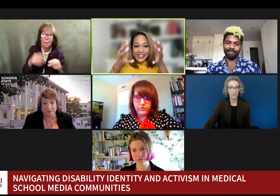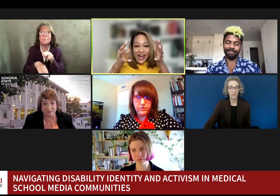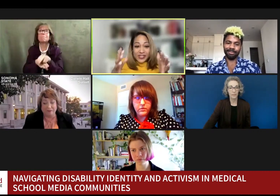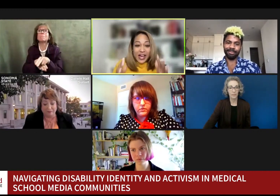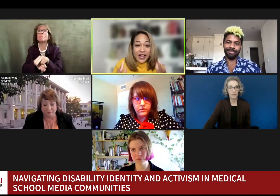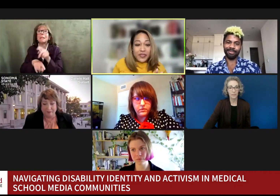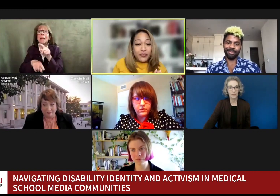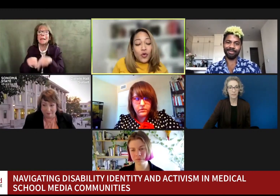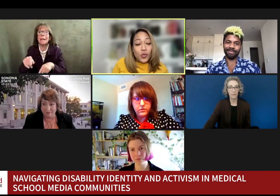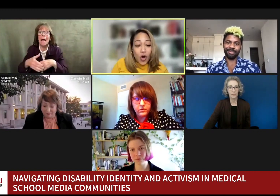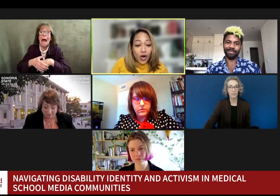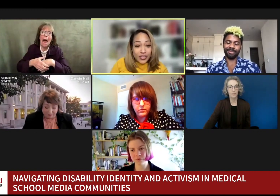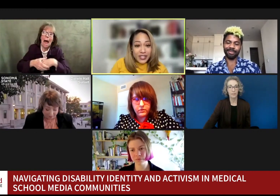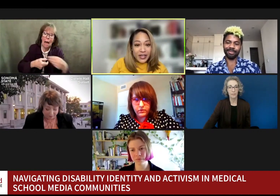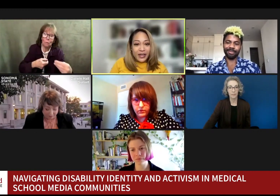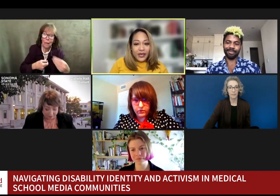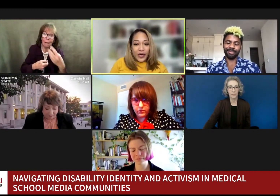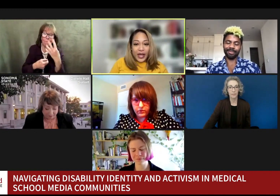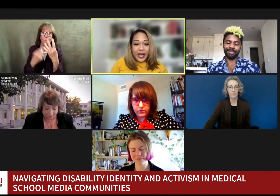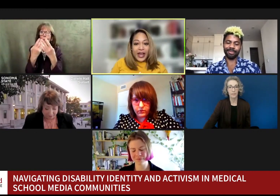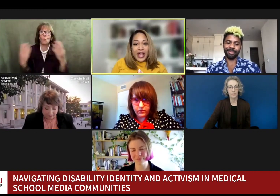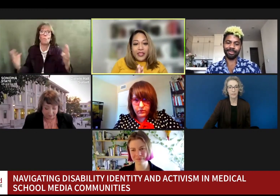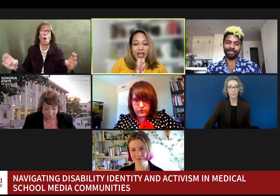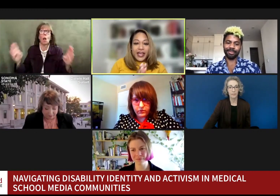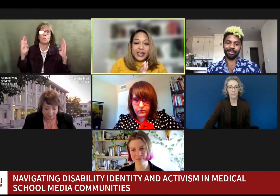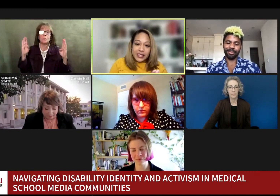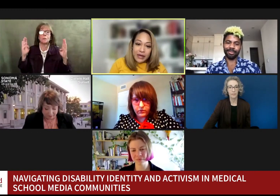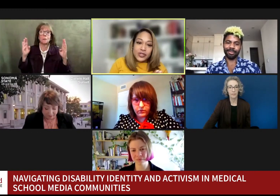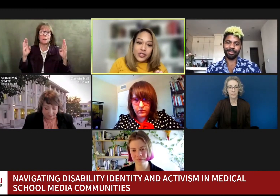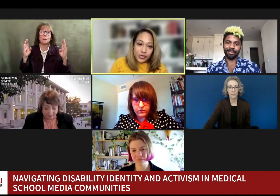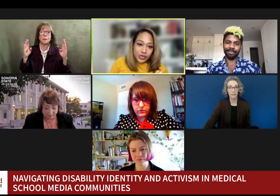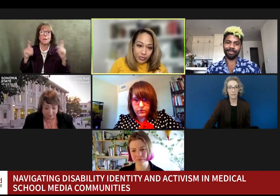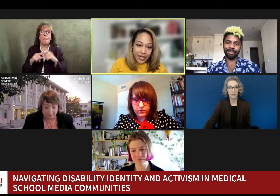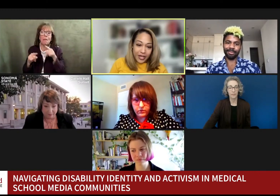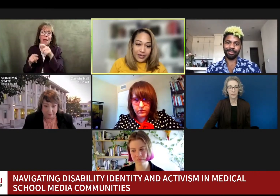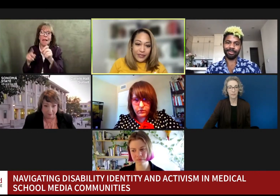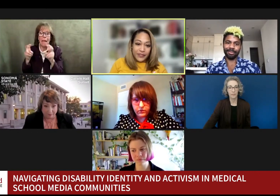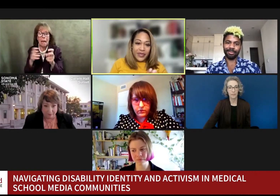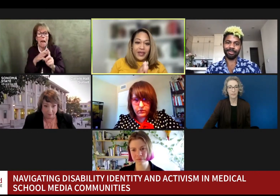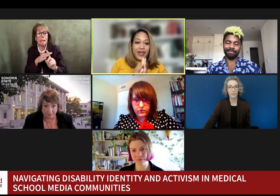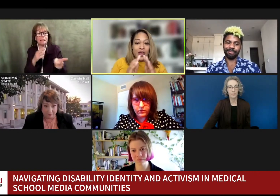get outside of their four walls, okay, they can escape to social media.